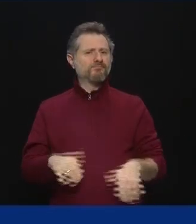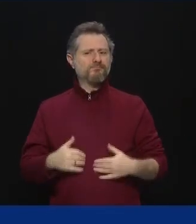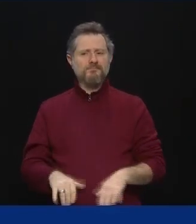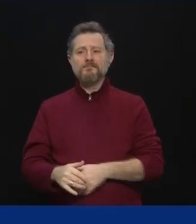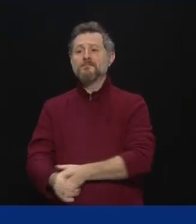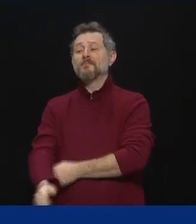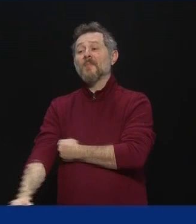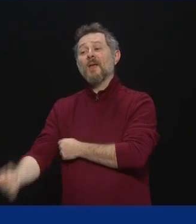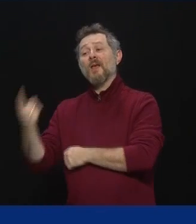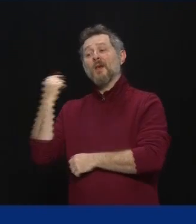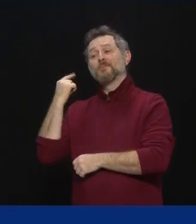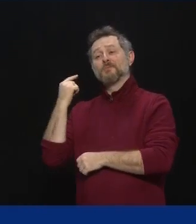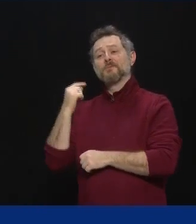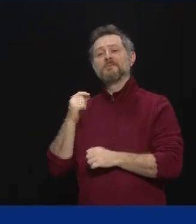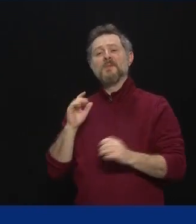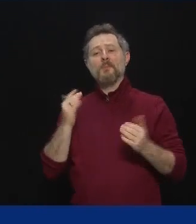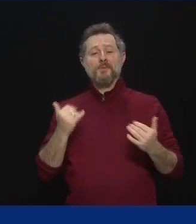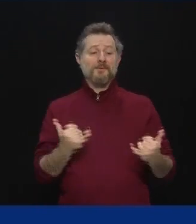ARE IN THOSE HOSPITALS, WORKING